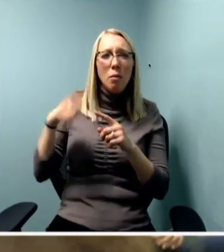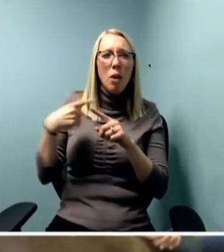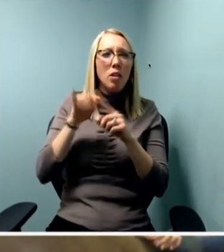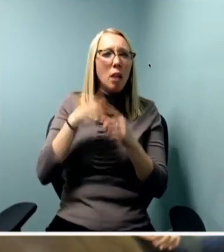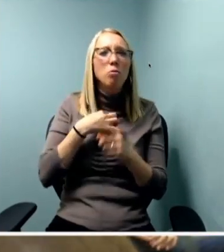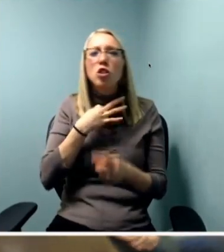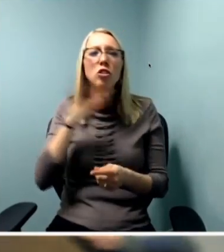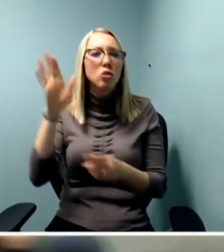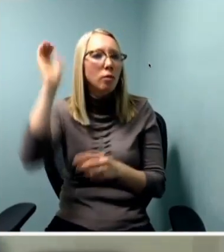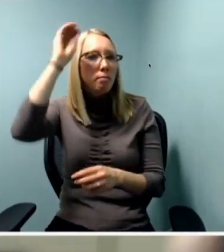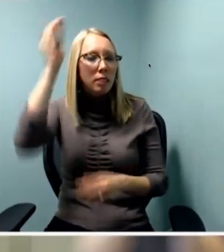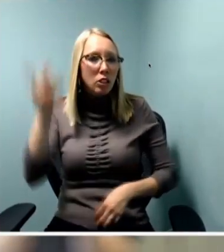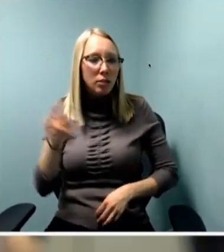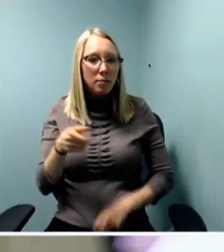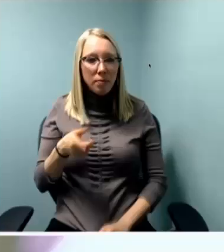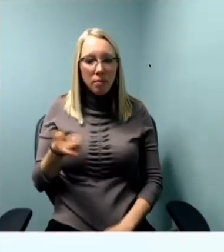(Judith) That's always a good one.